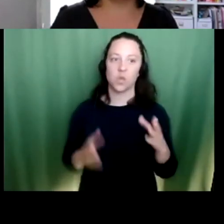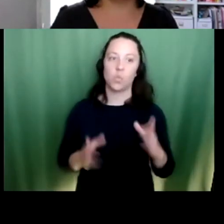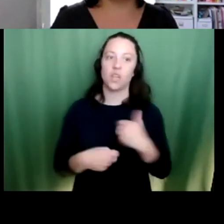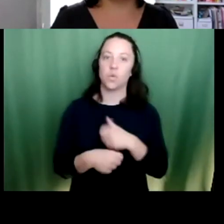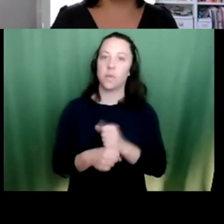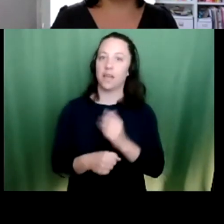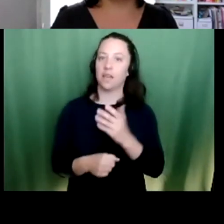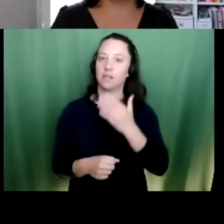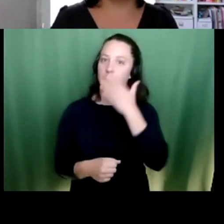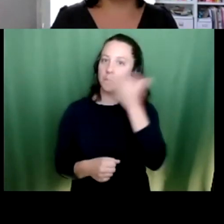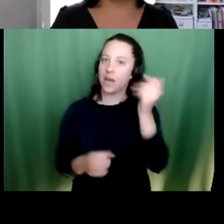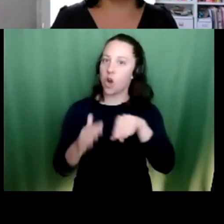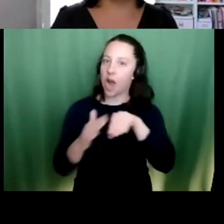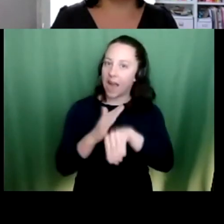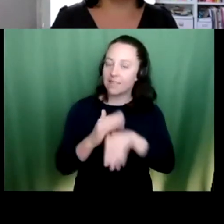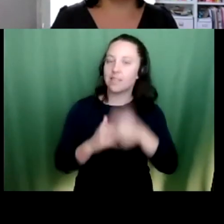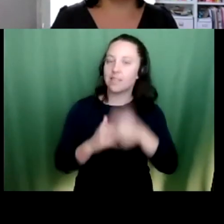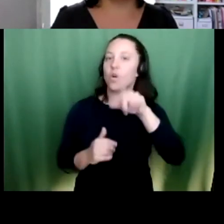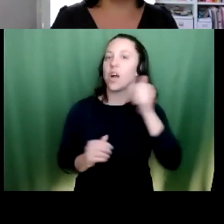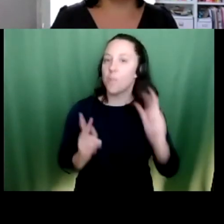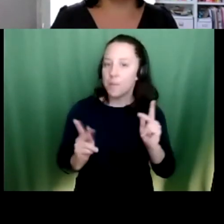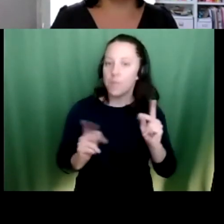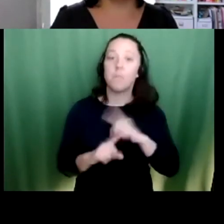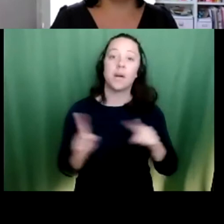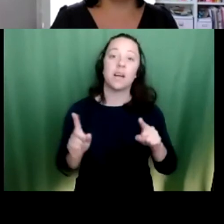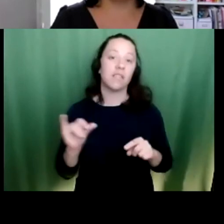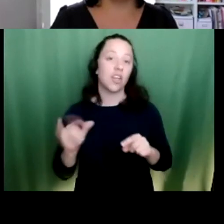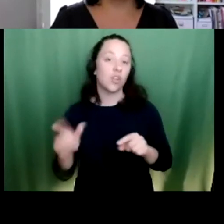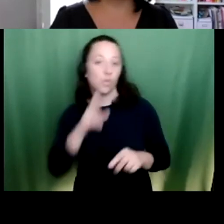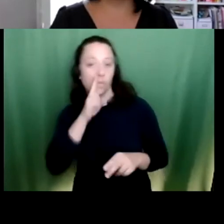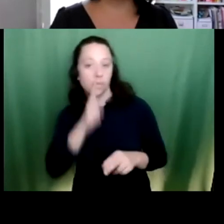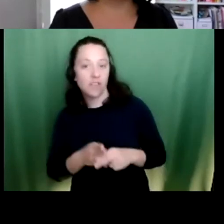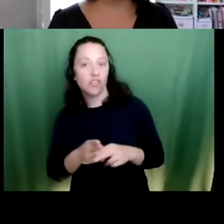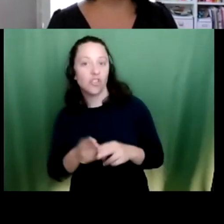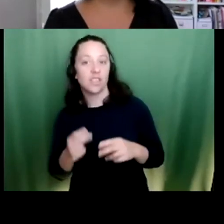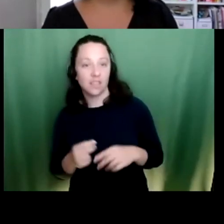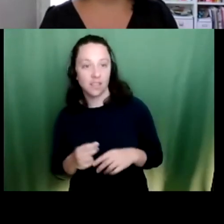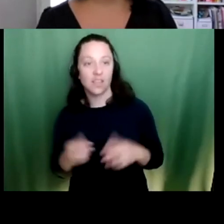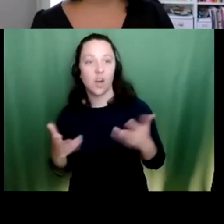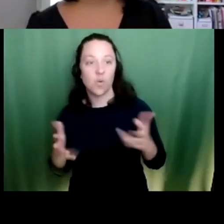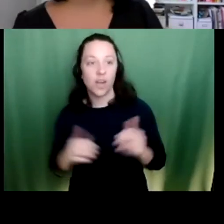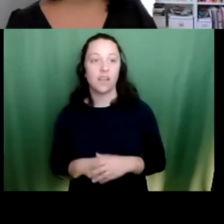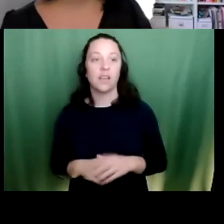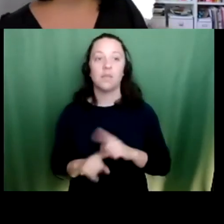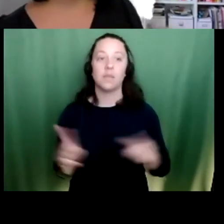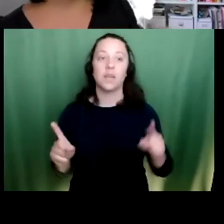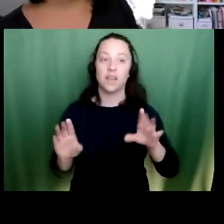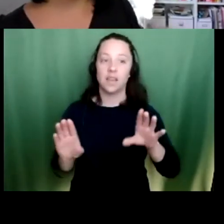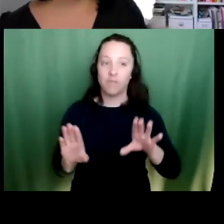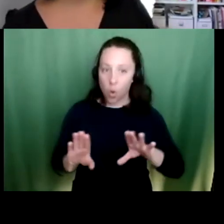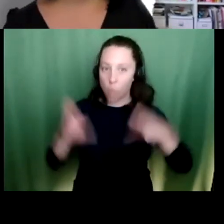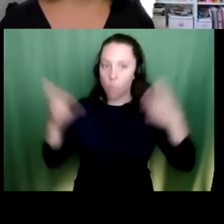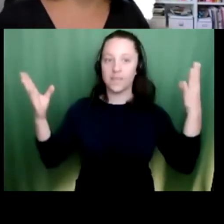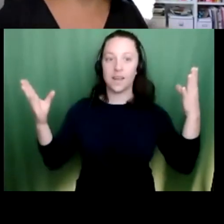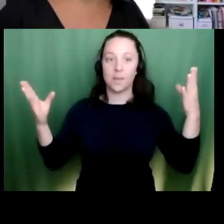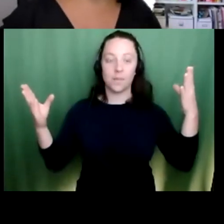people. But then as you talked about, Sonia, then it opens up the minds of so many other people and